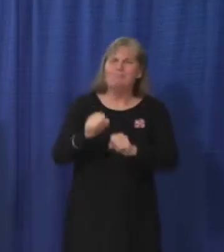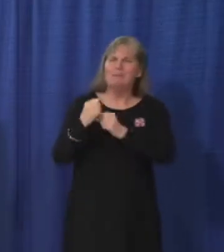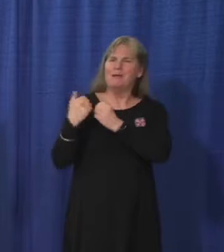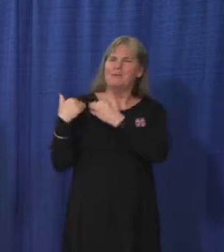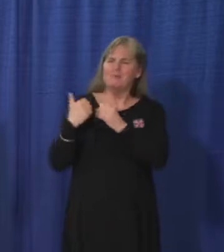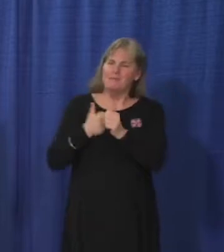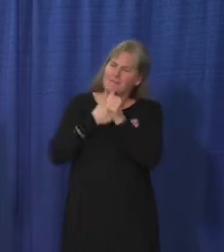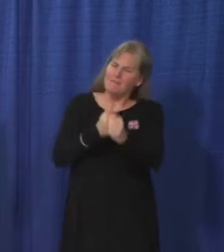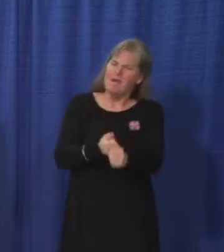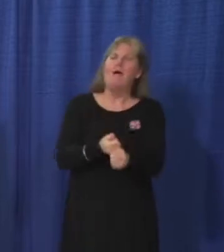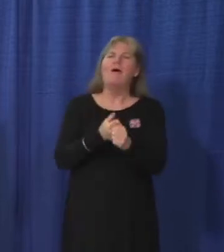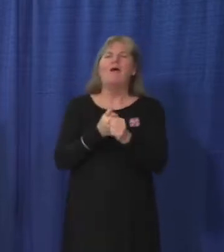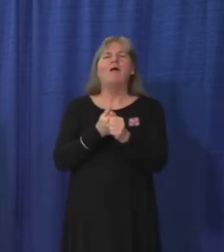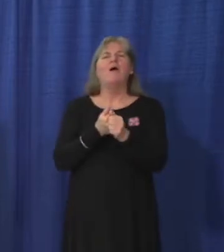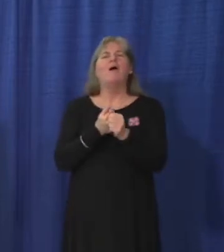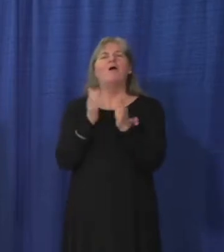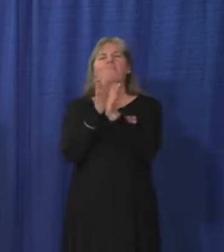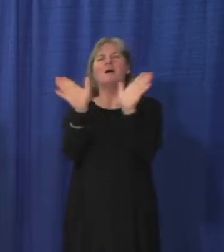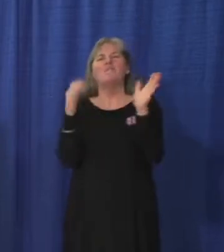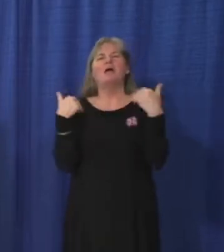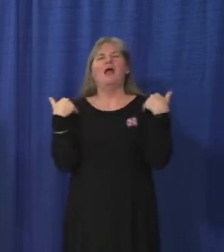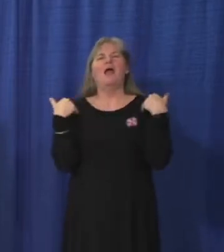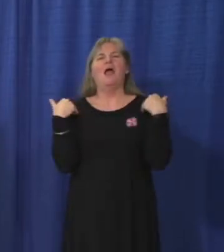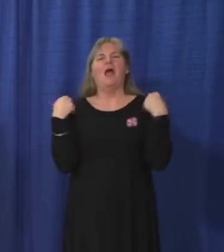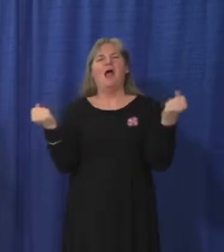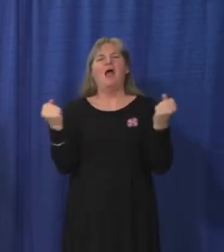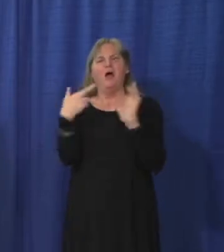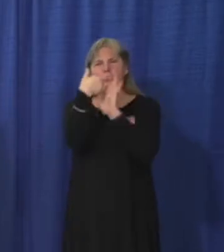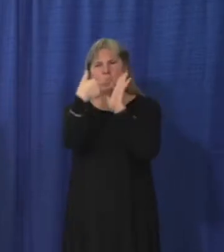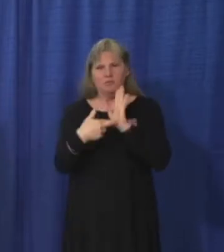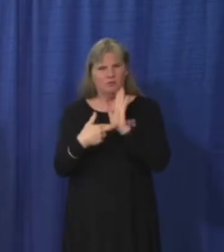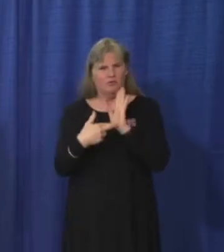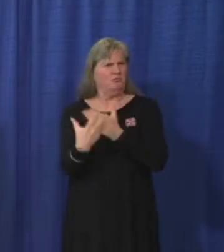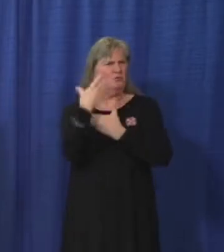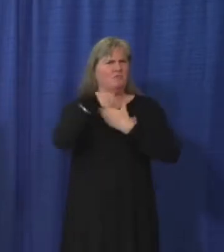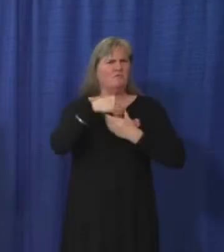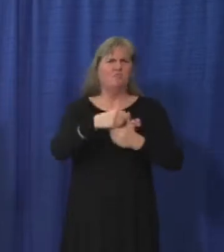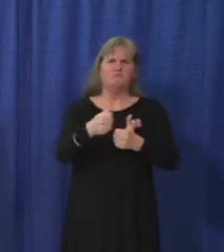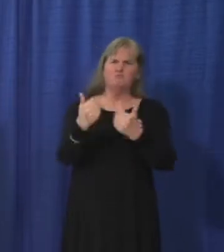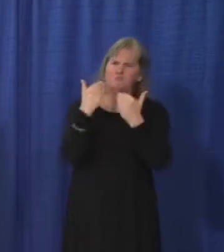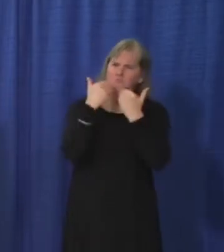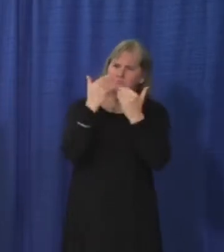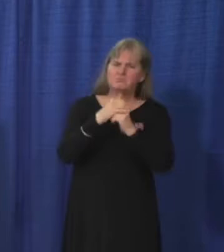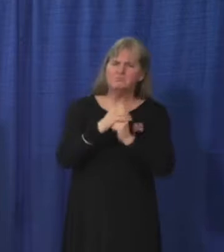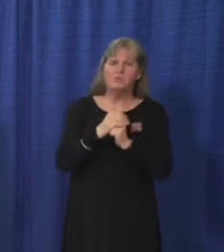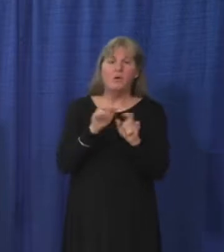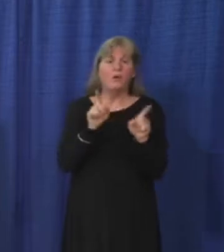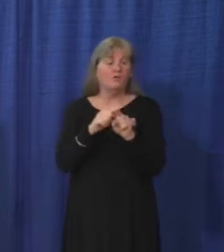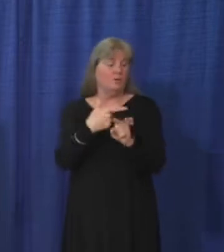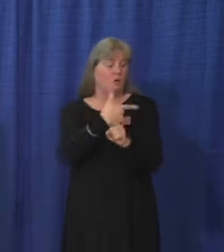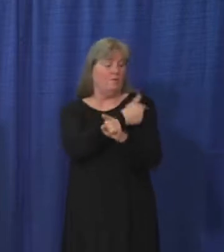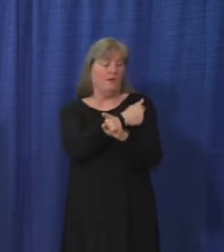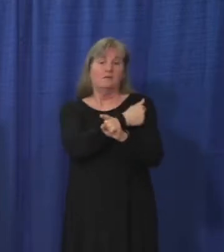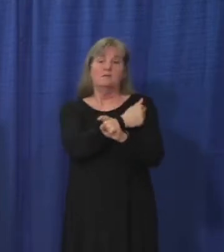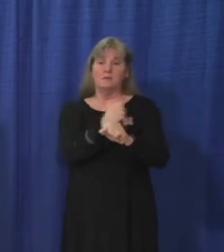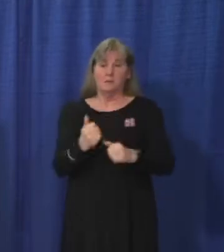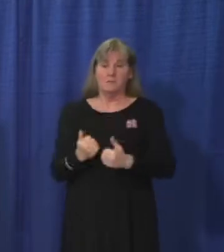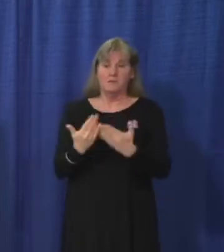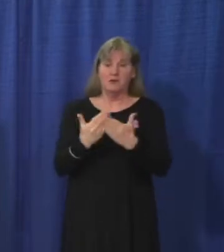contributing to this effort. The vaccine rollout continues at a brisk pace with this being the second week of the general